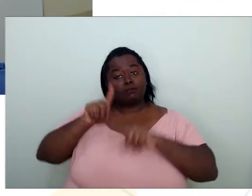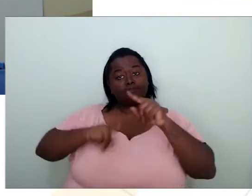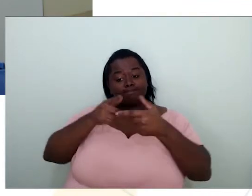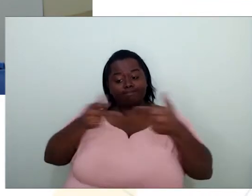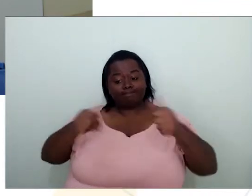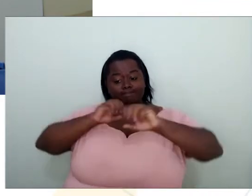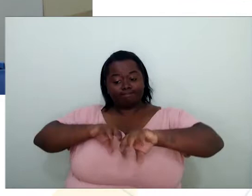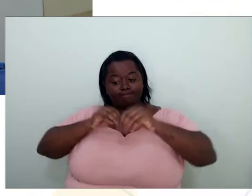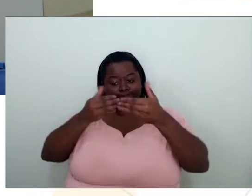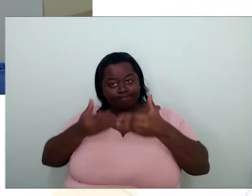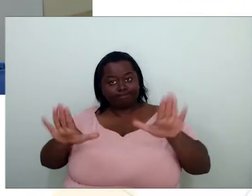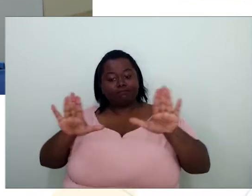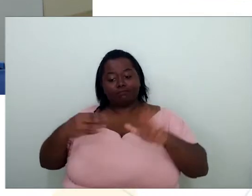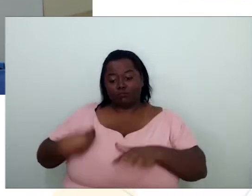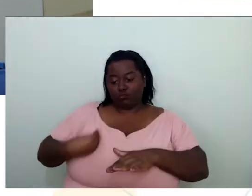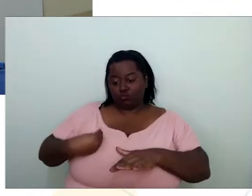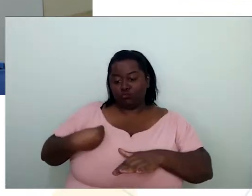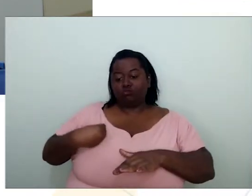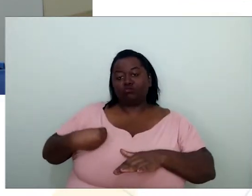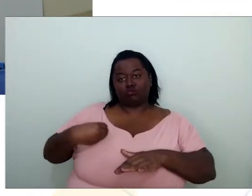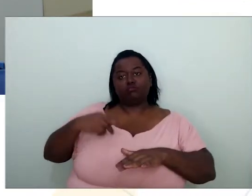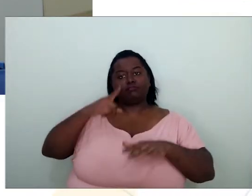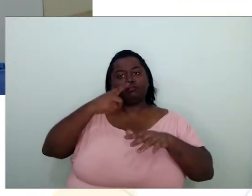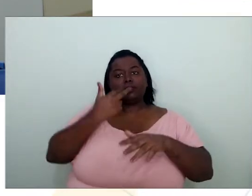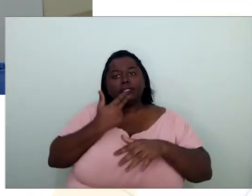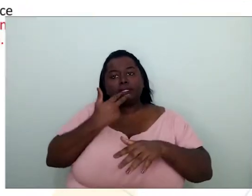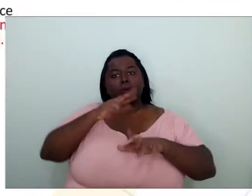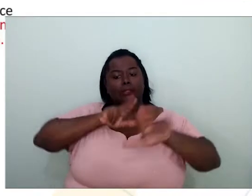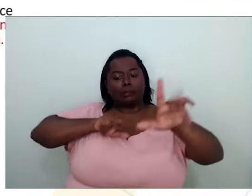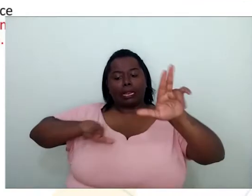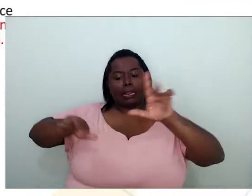other languages. So we haven't really broken the barriers there now. The